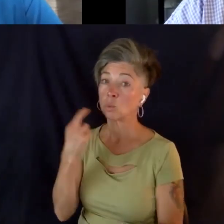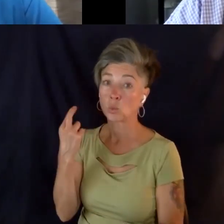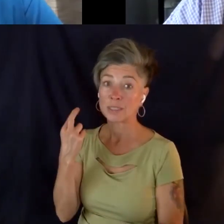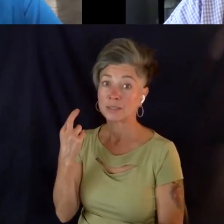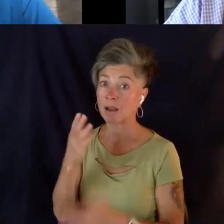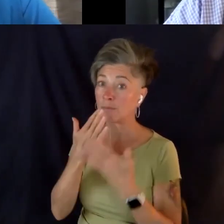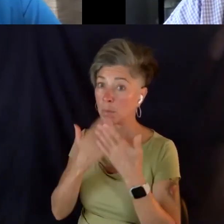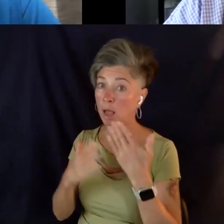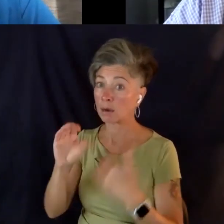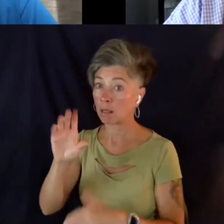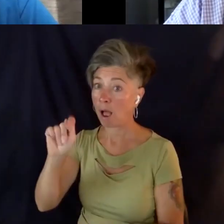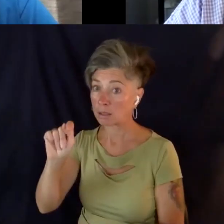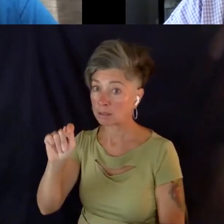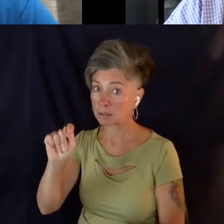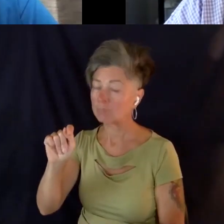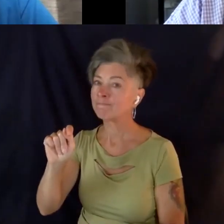I would say that there would be some concern there.